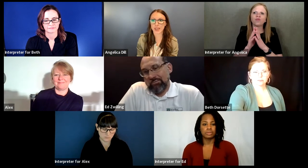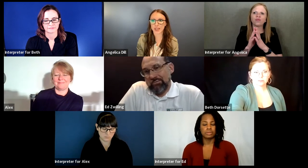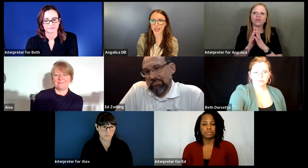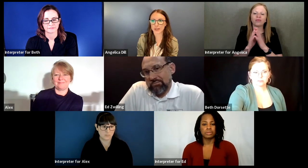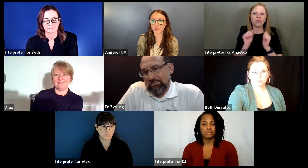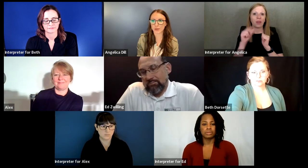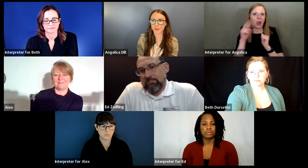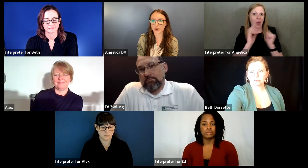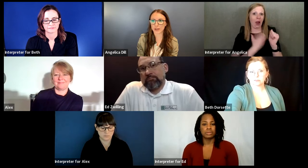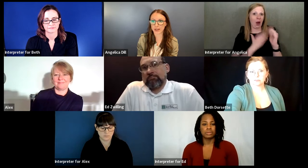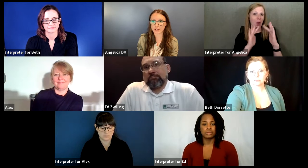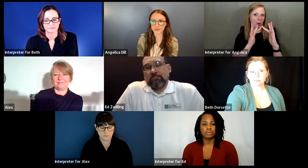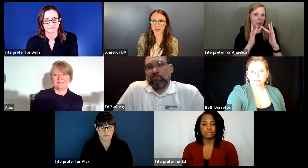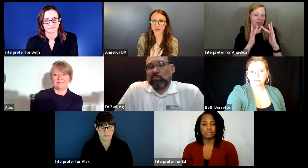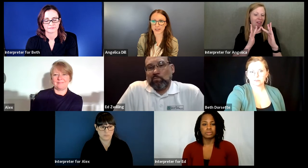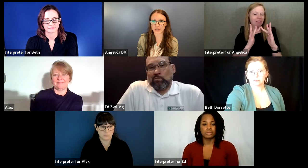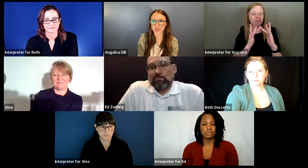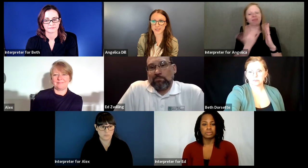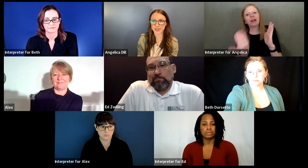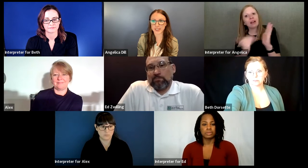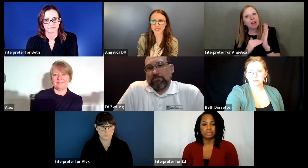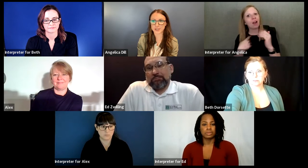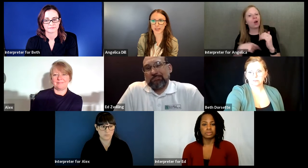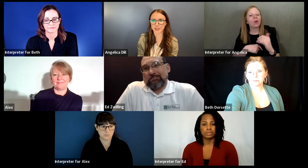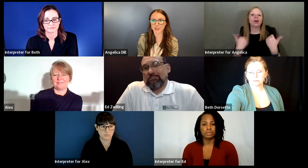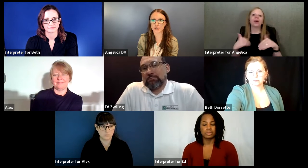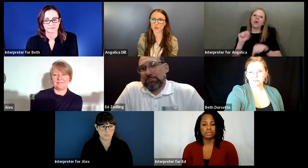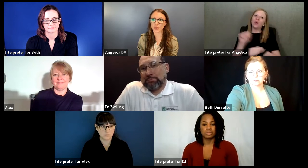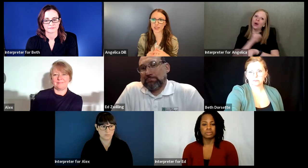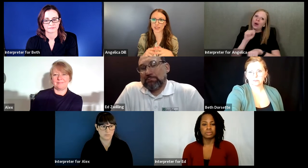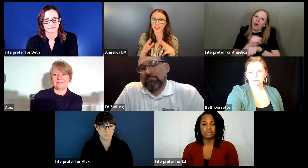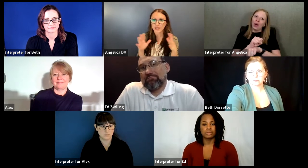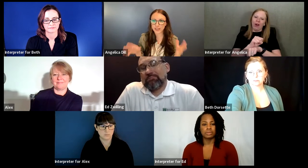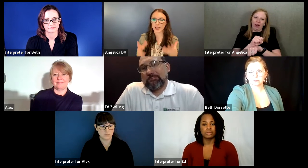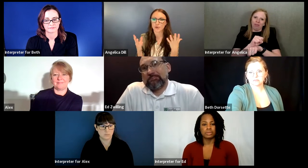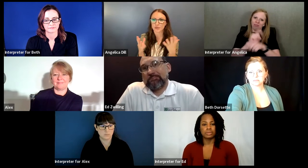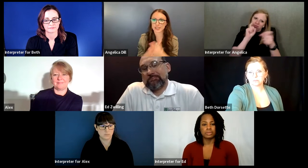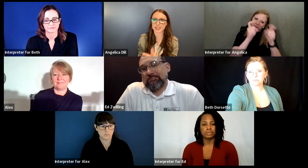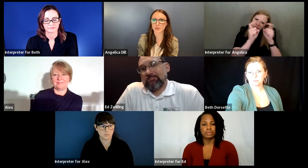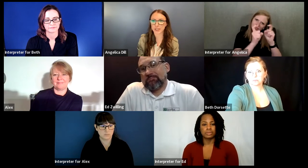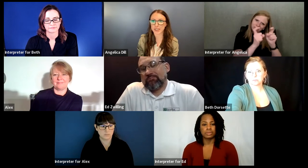Again, we've put a lot of investment into making sure that we can improve accessibility